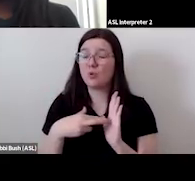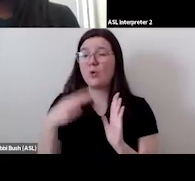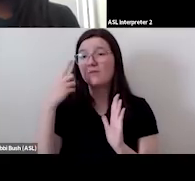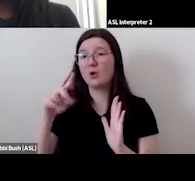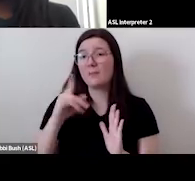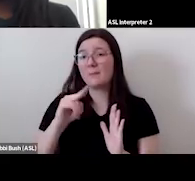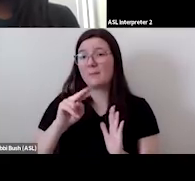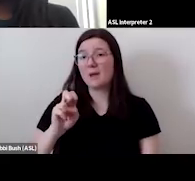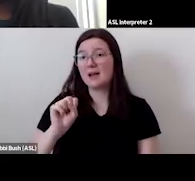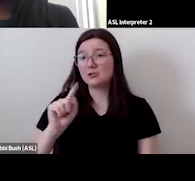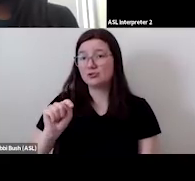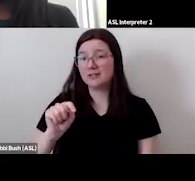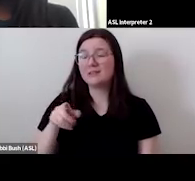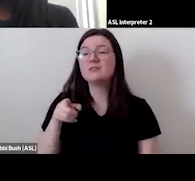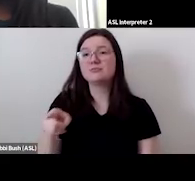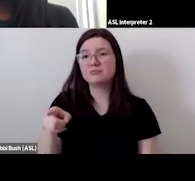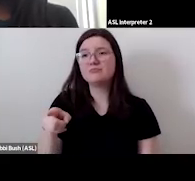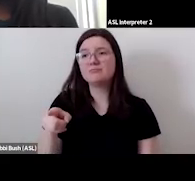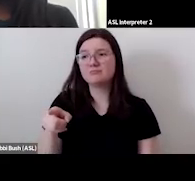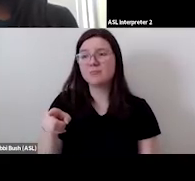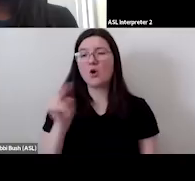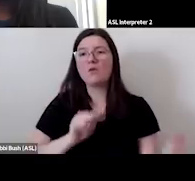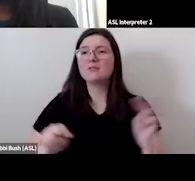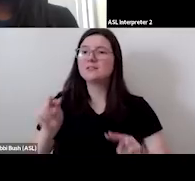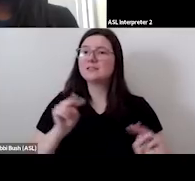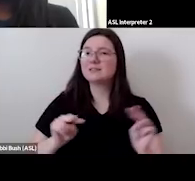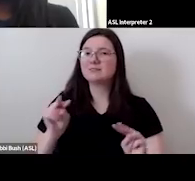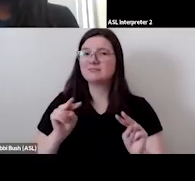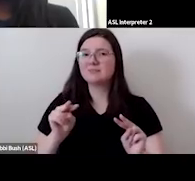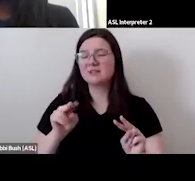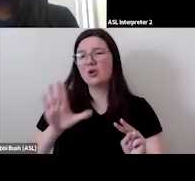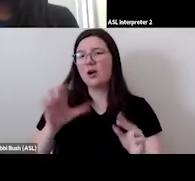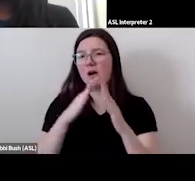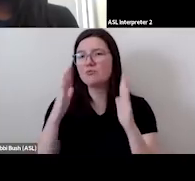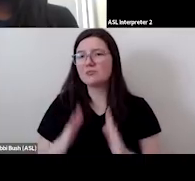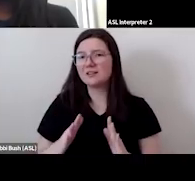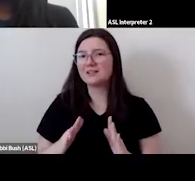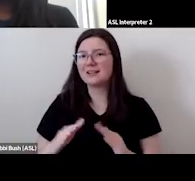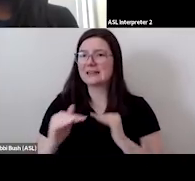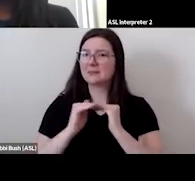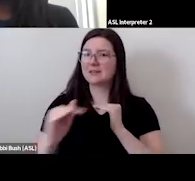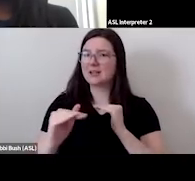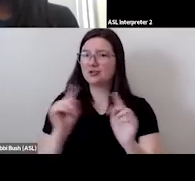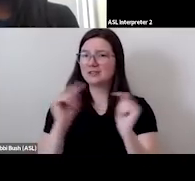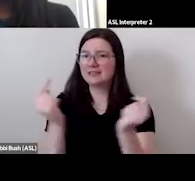Dr. Mathieu oversees operations and clinical management of the housing stabilization team, which provides clinical support to individuals